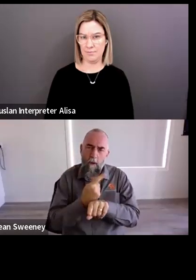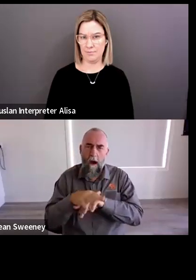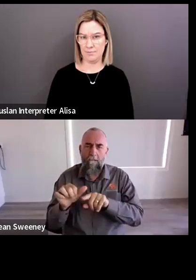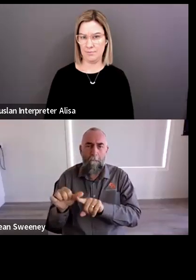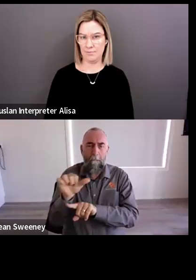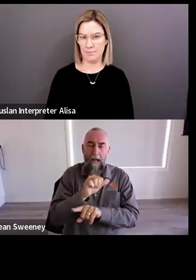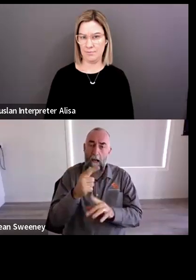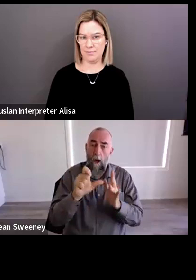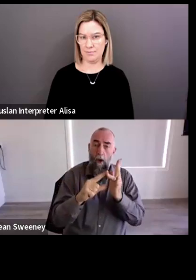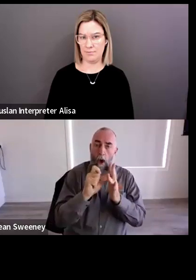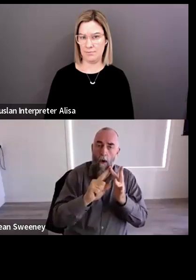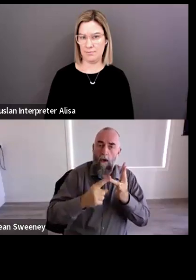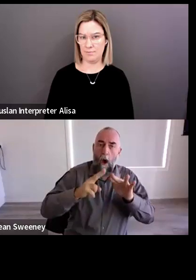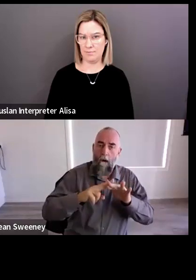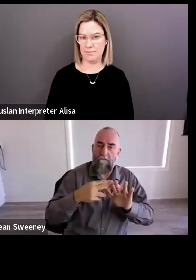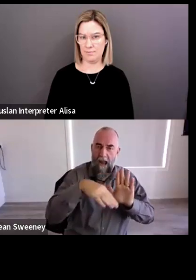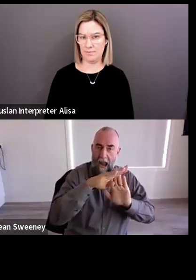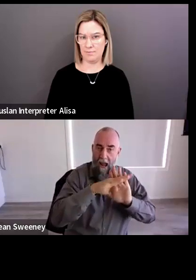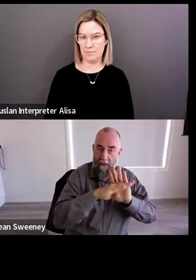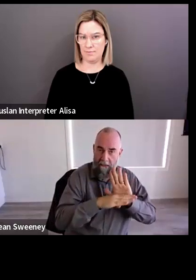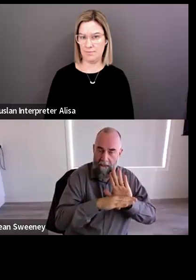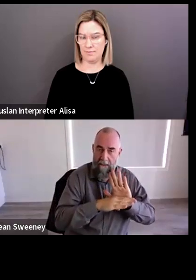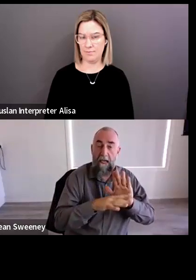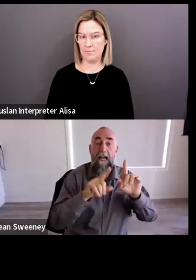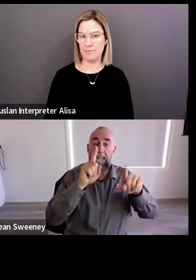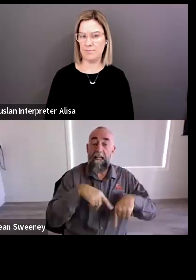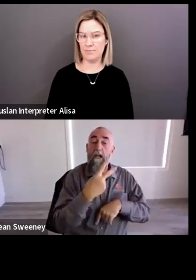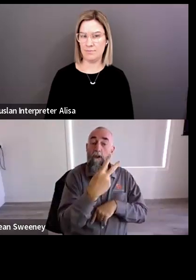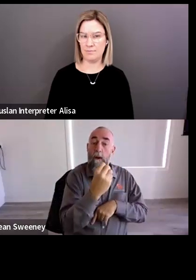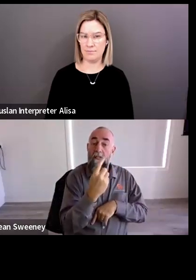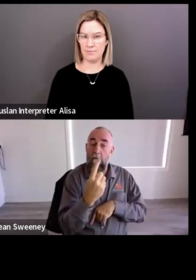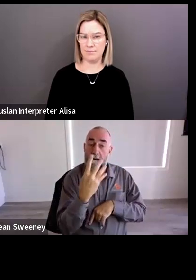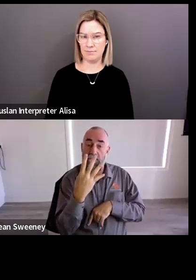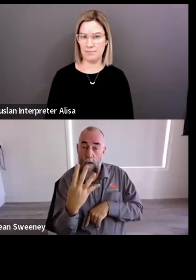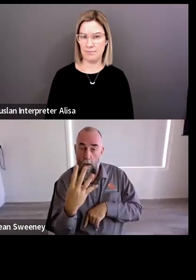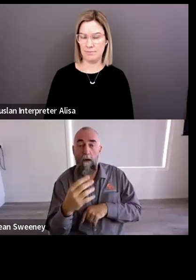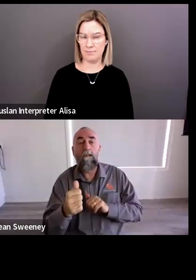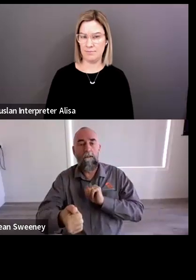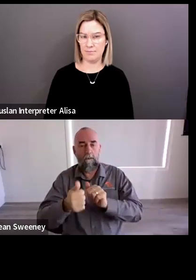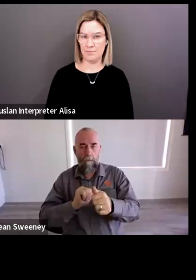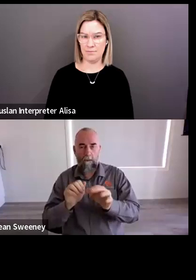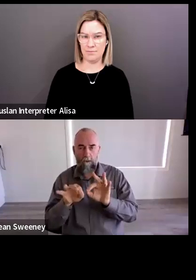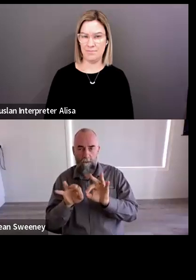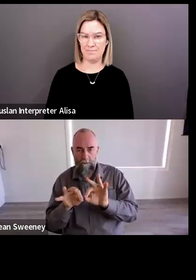being, you know, funded or sponsored by those very organisations? And so I